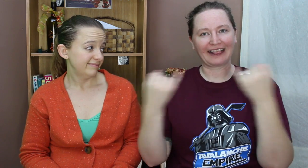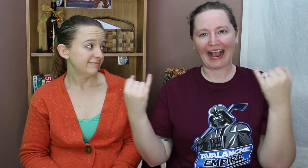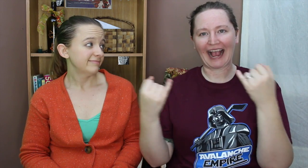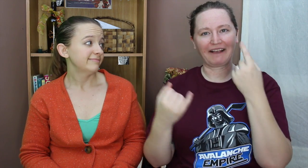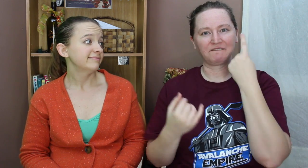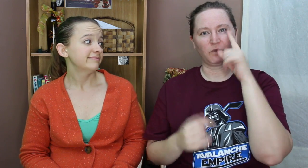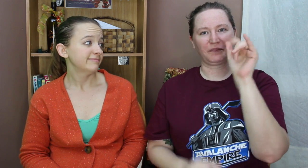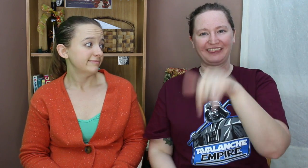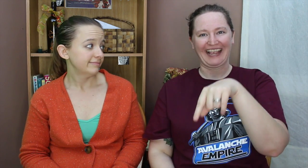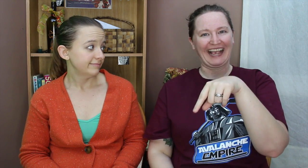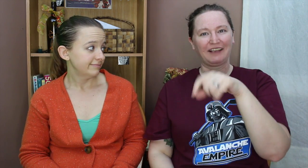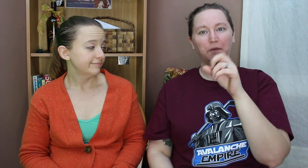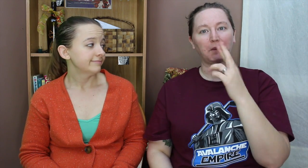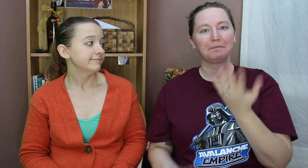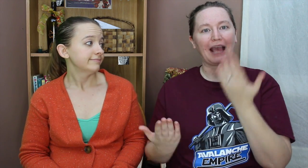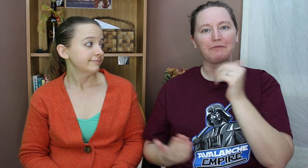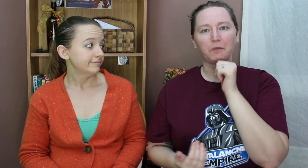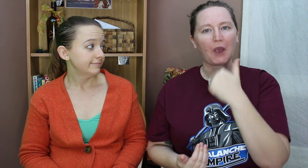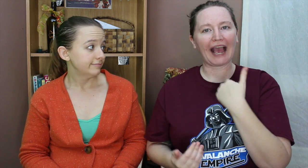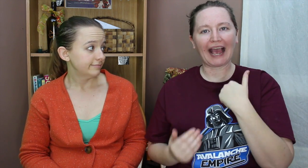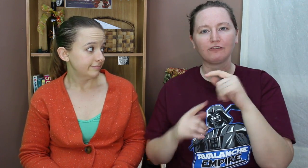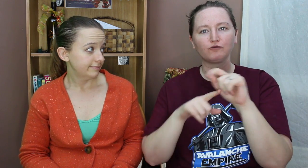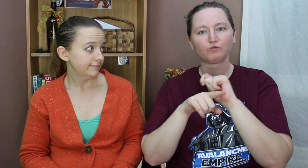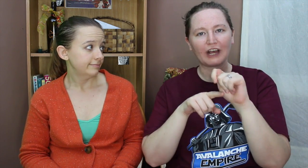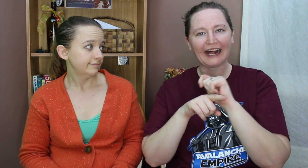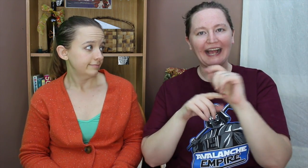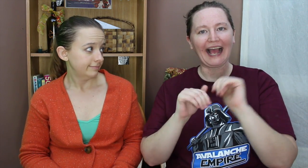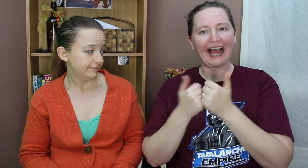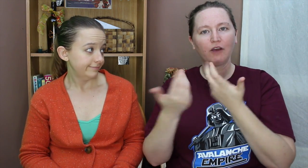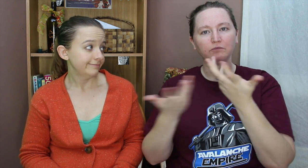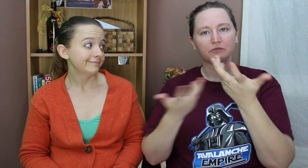of them don't have capabilities for that. You know, or maybe